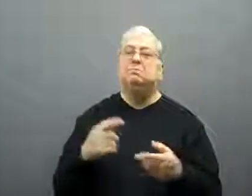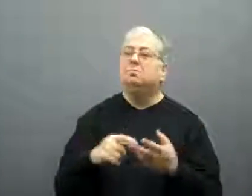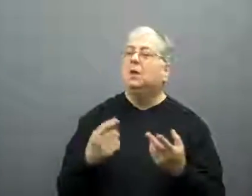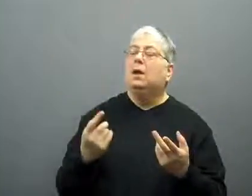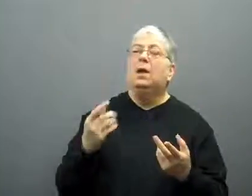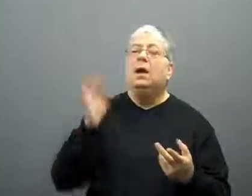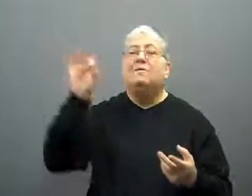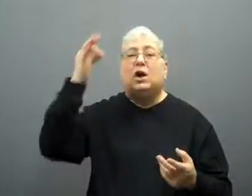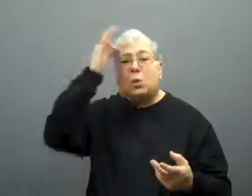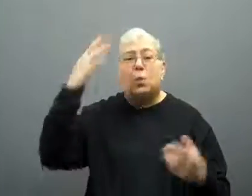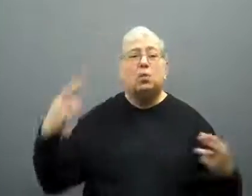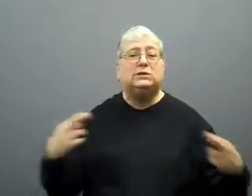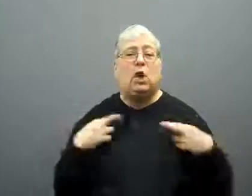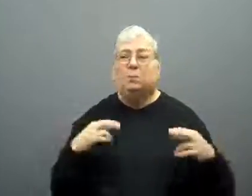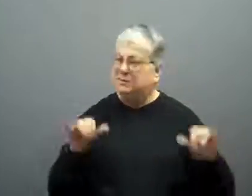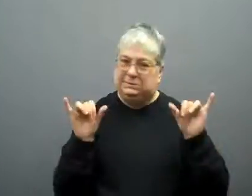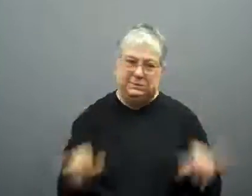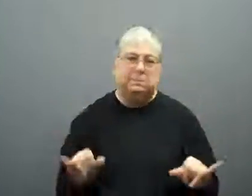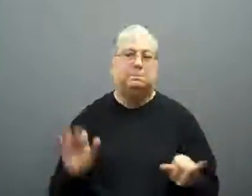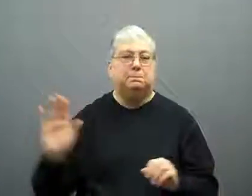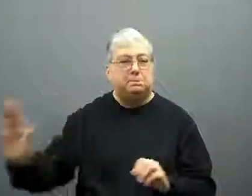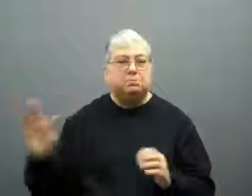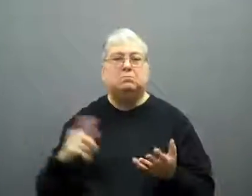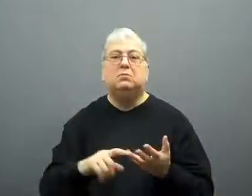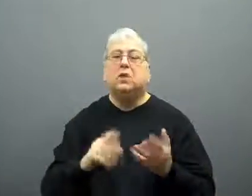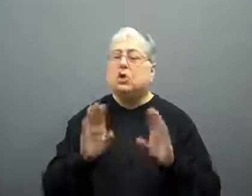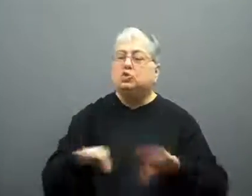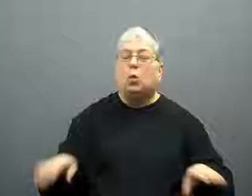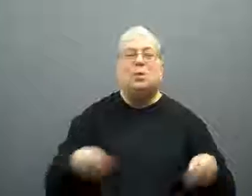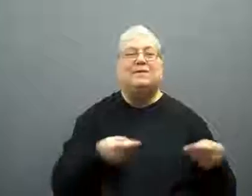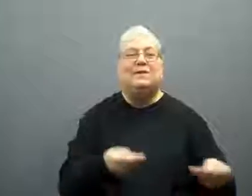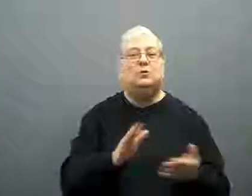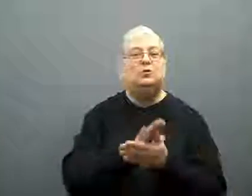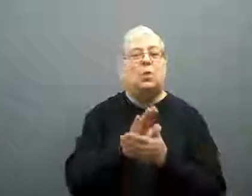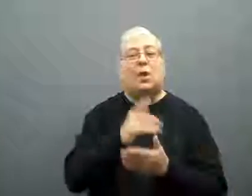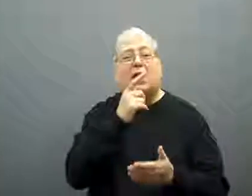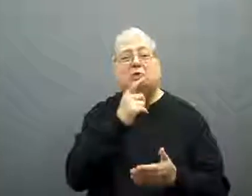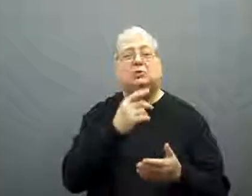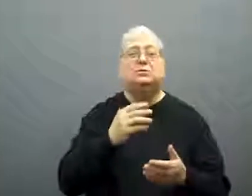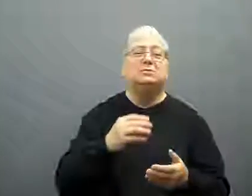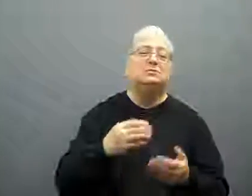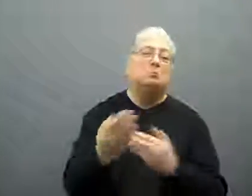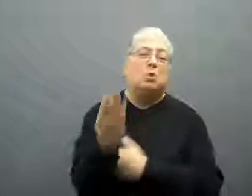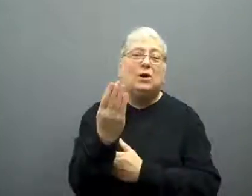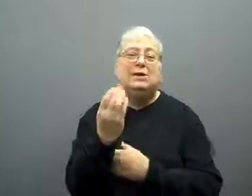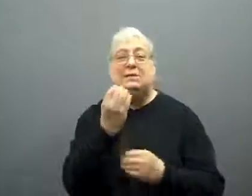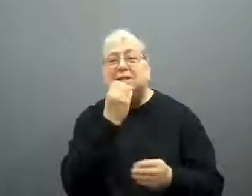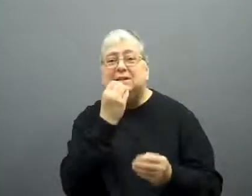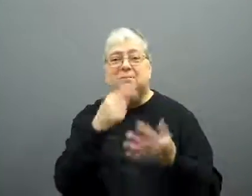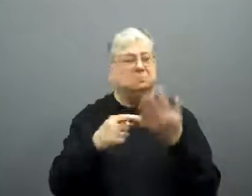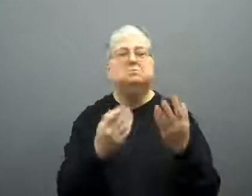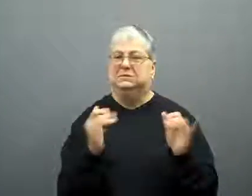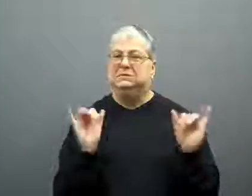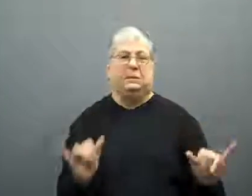Federal retiree benefits will not change.